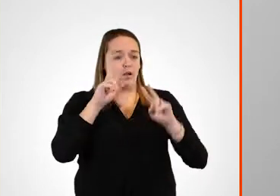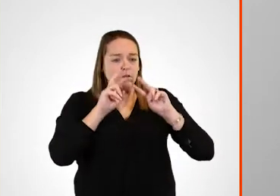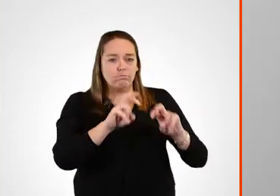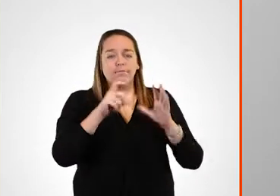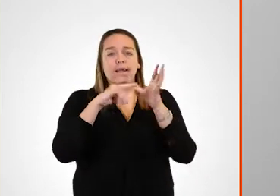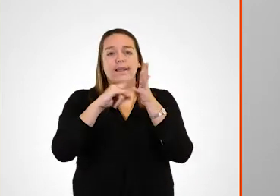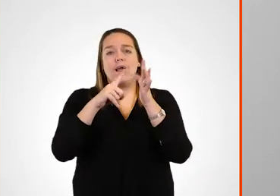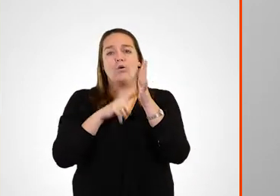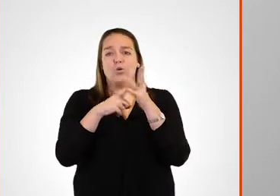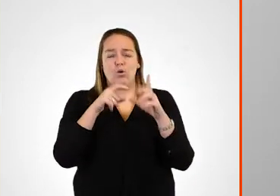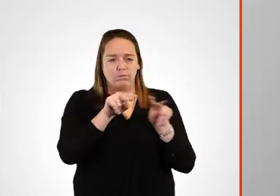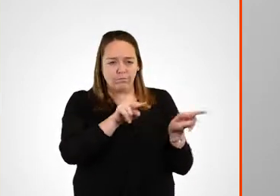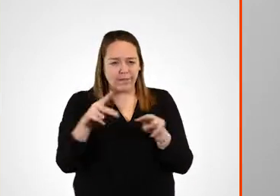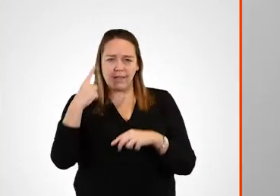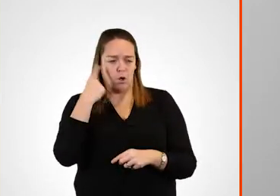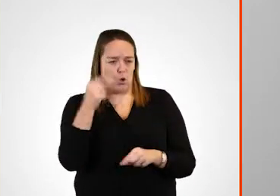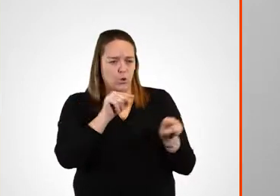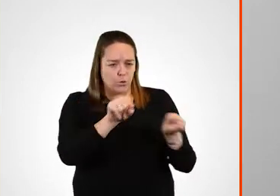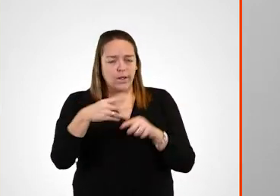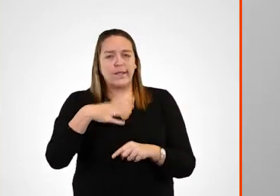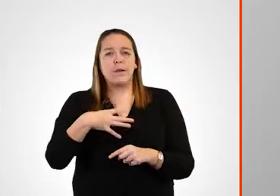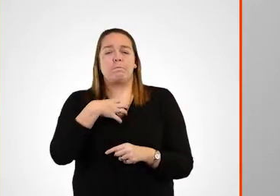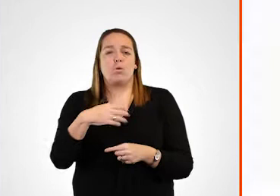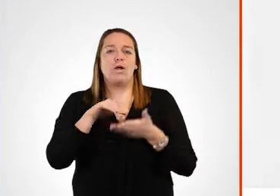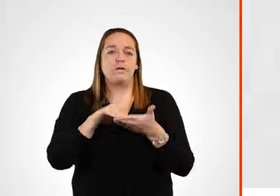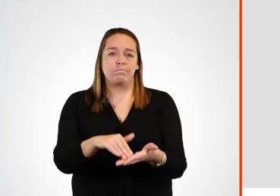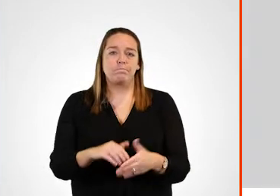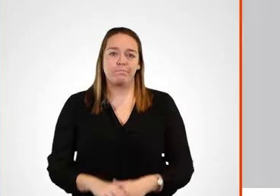and think about who's going to need the most help.